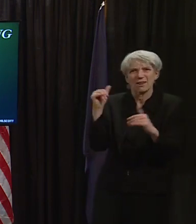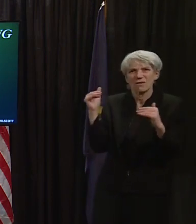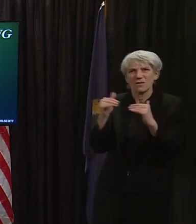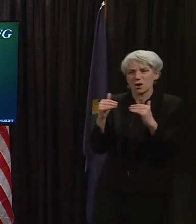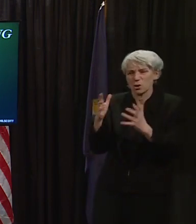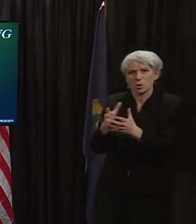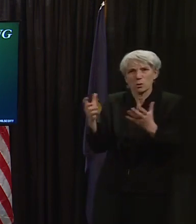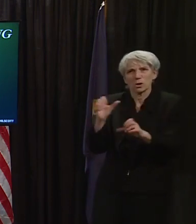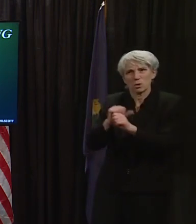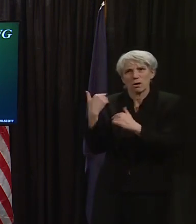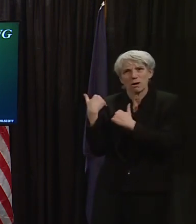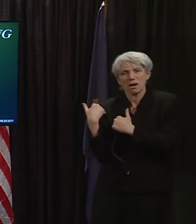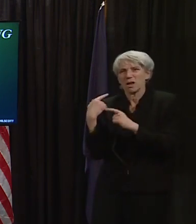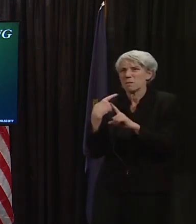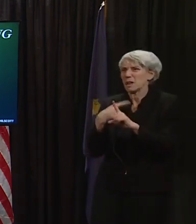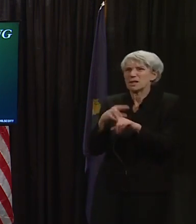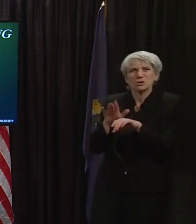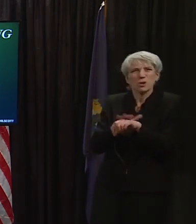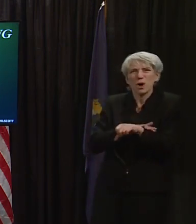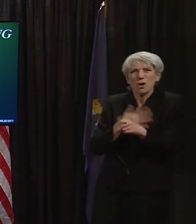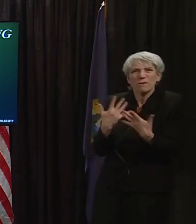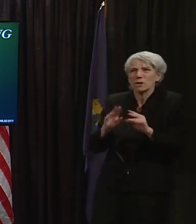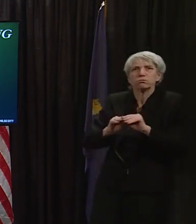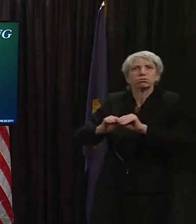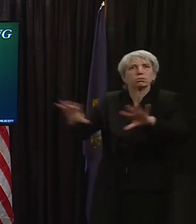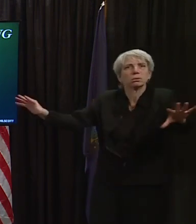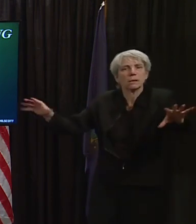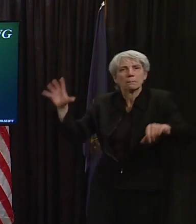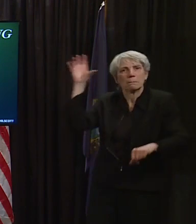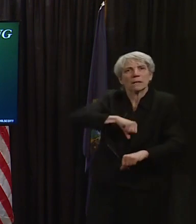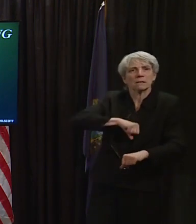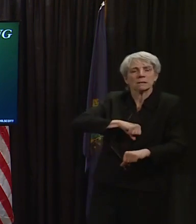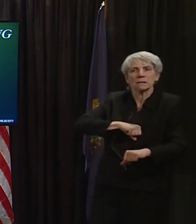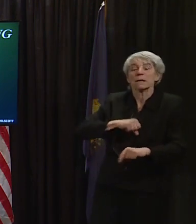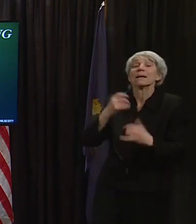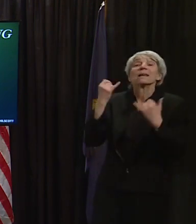positive cases identified in a class, all the students in that class are